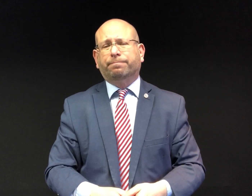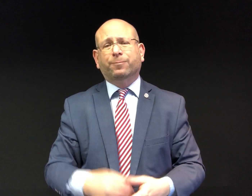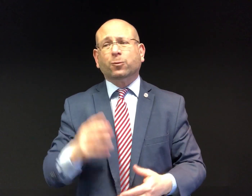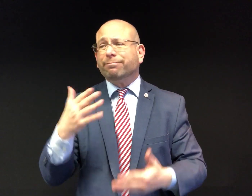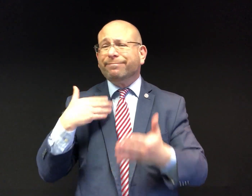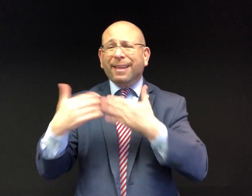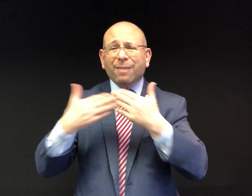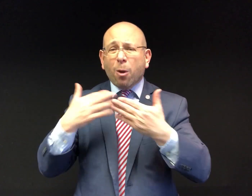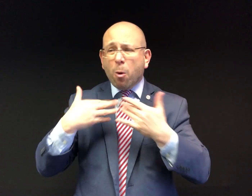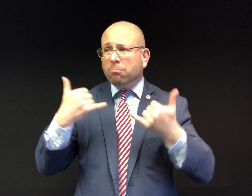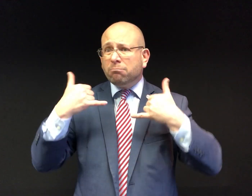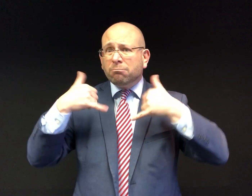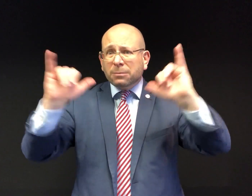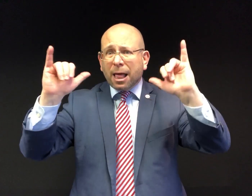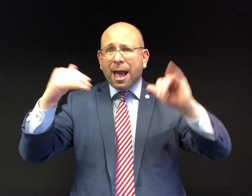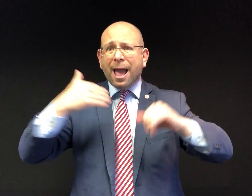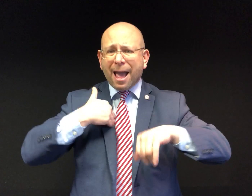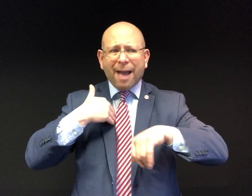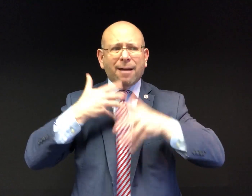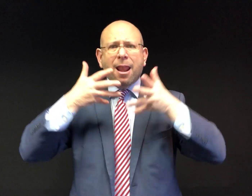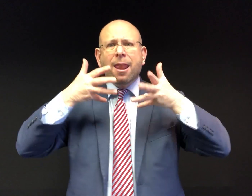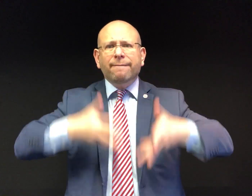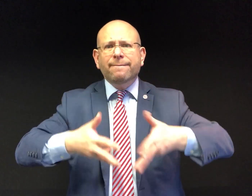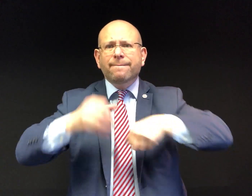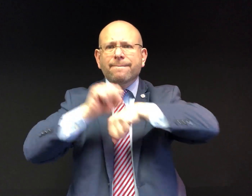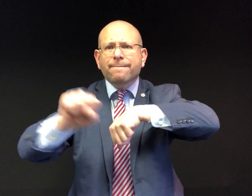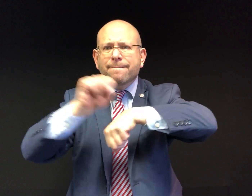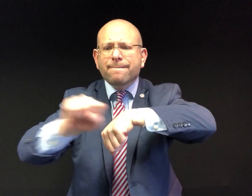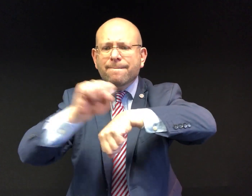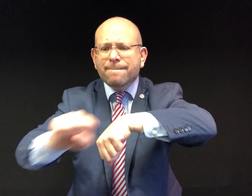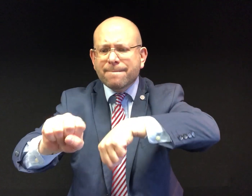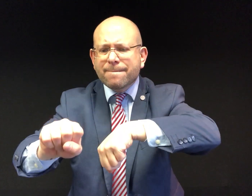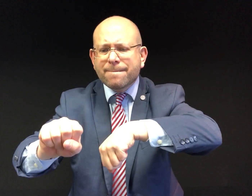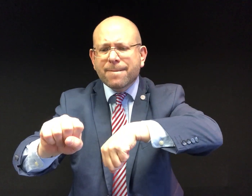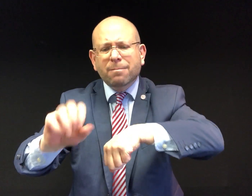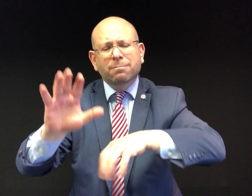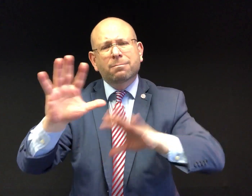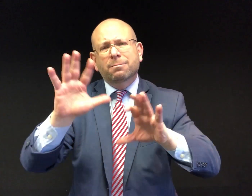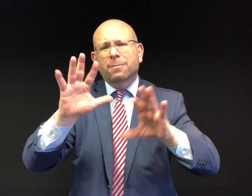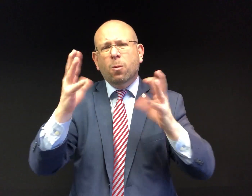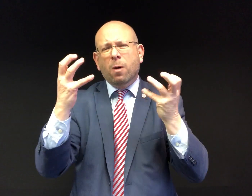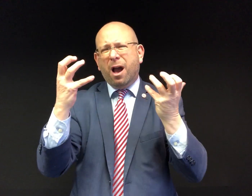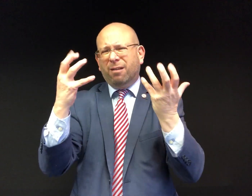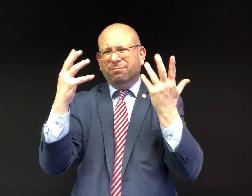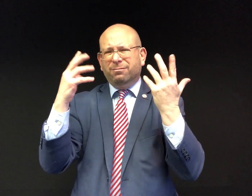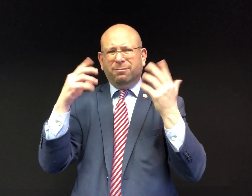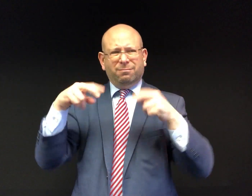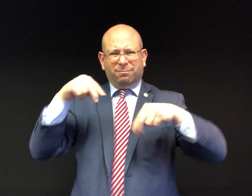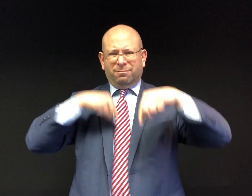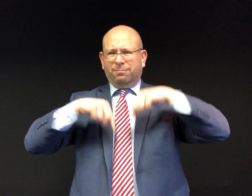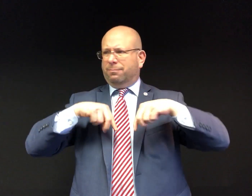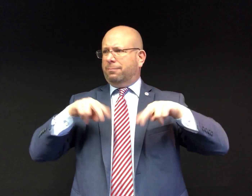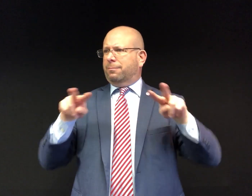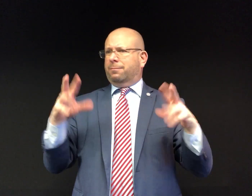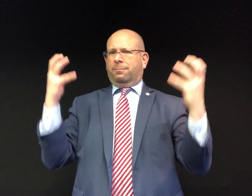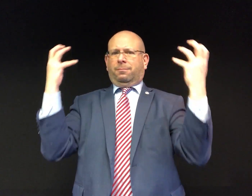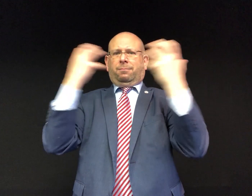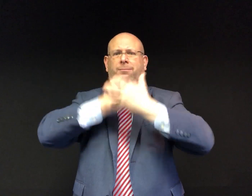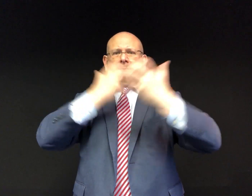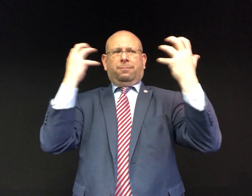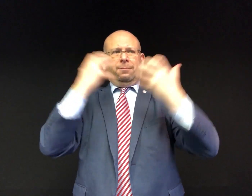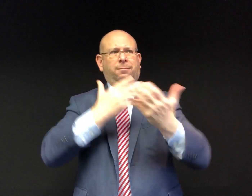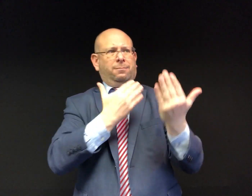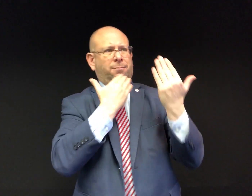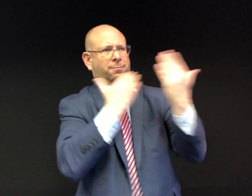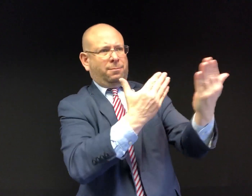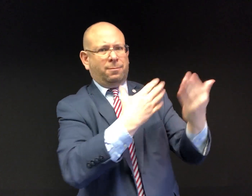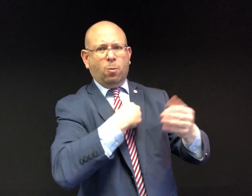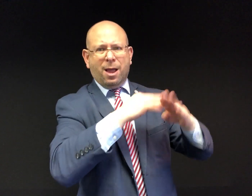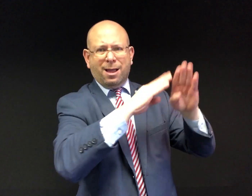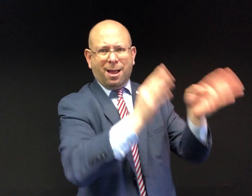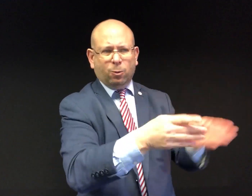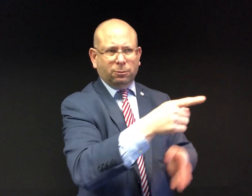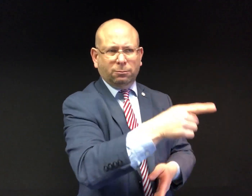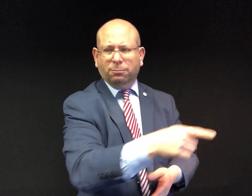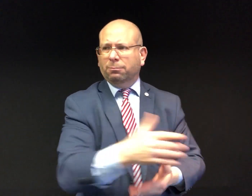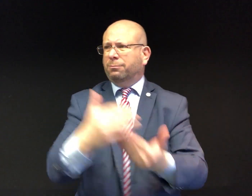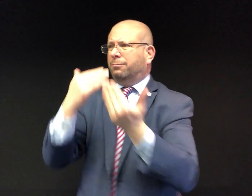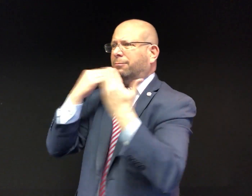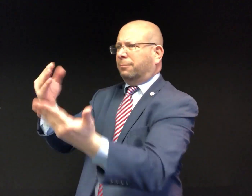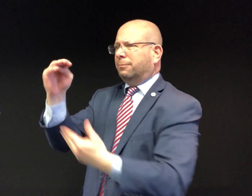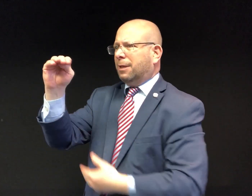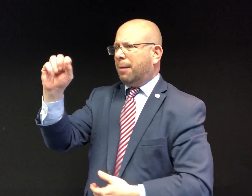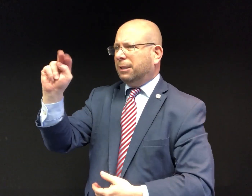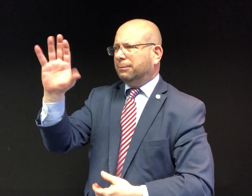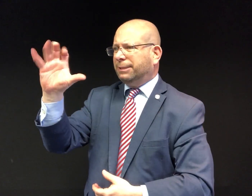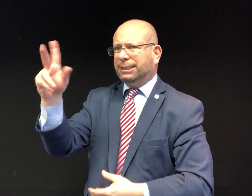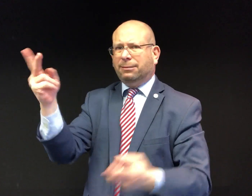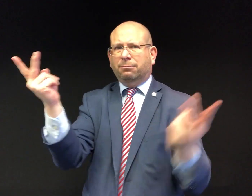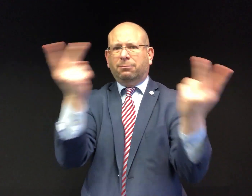Even though there is more work to do, we nevertheless applaud and thank both the Biden-Harris Administration and MSNBC,